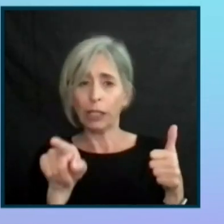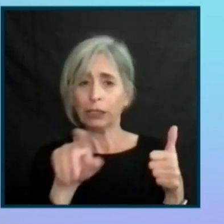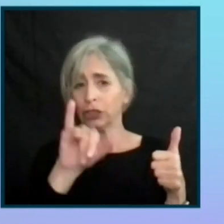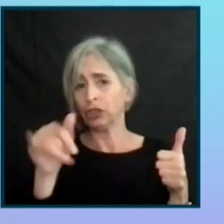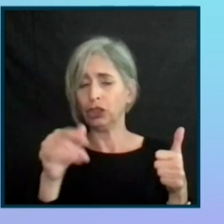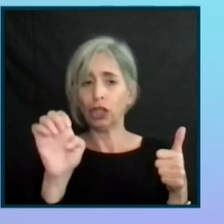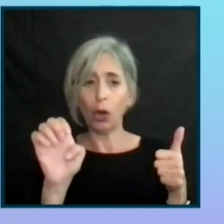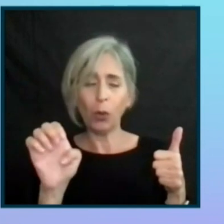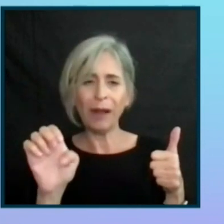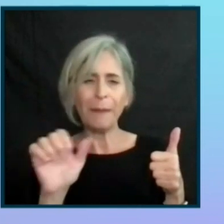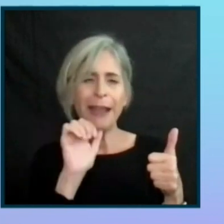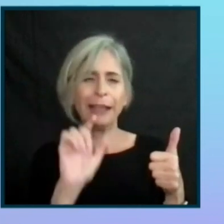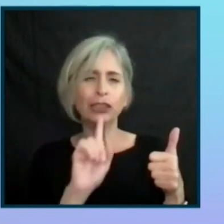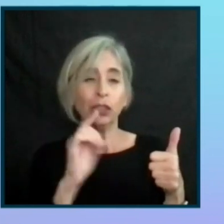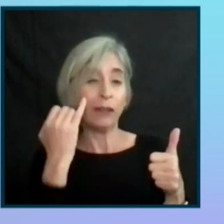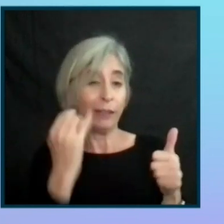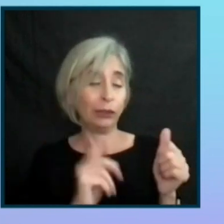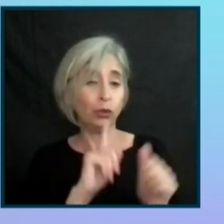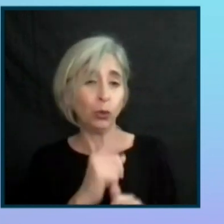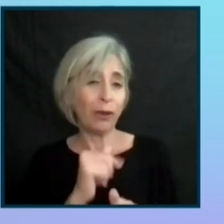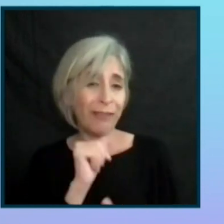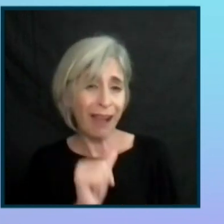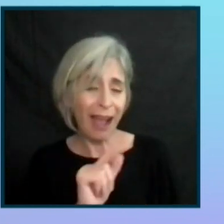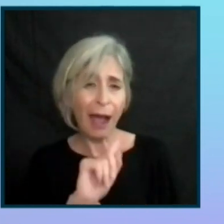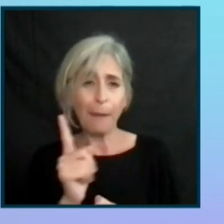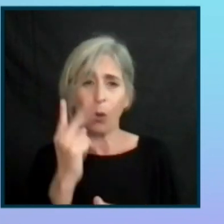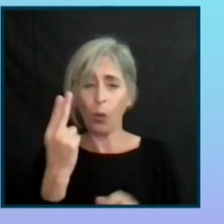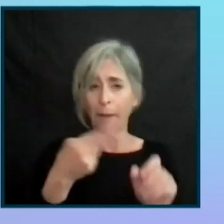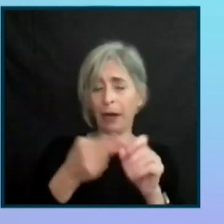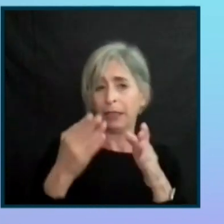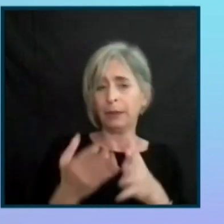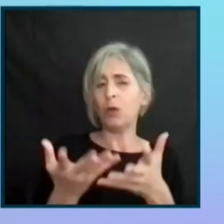I'm not sure this is true, but one of the participants wanted to ask just